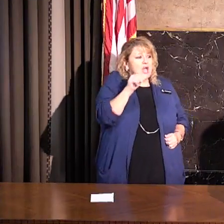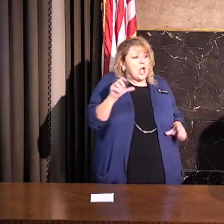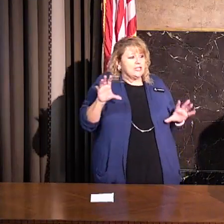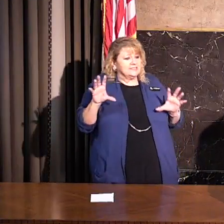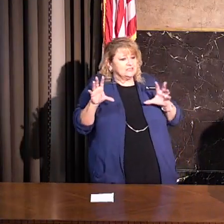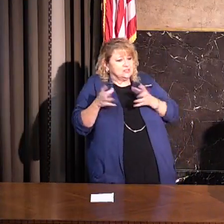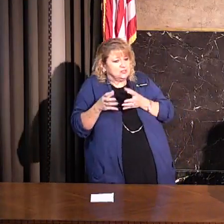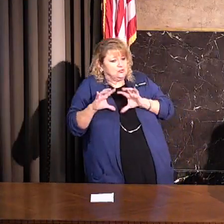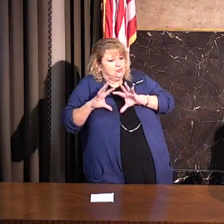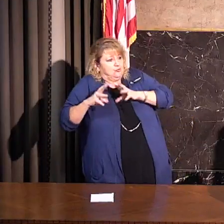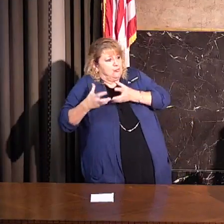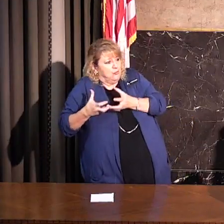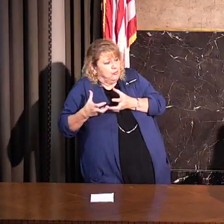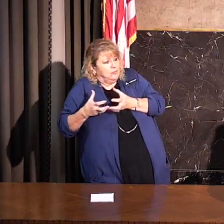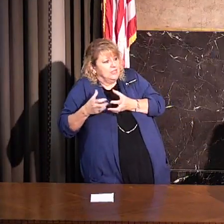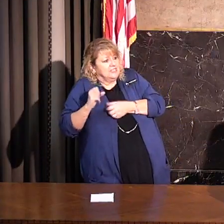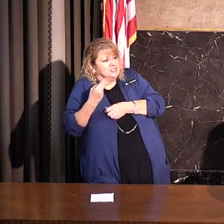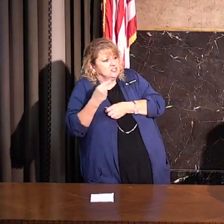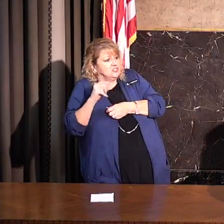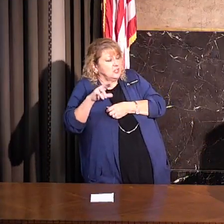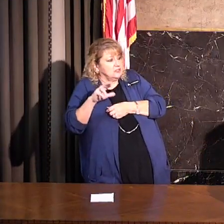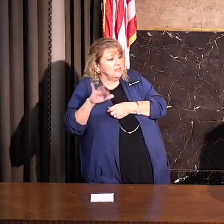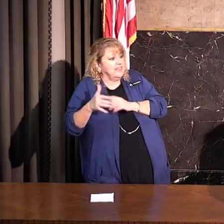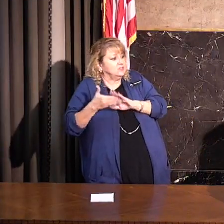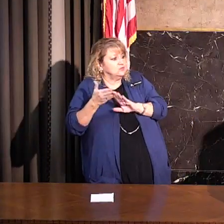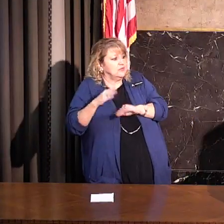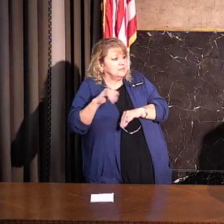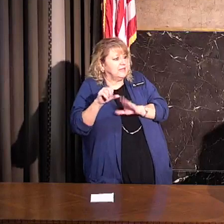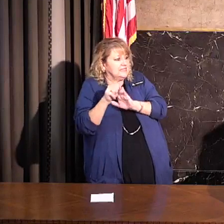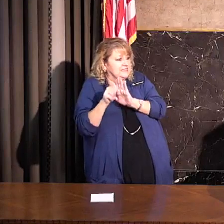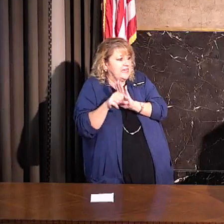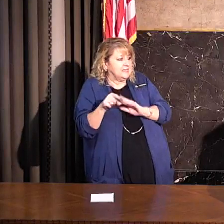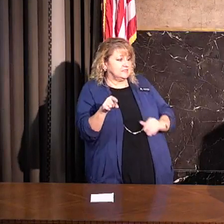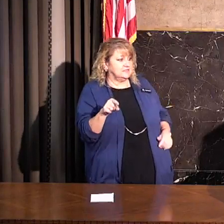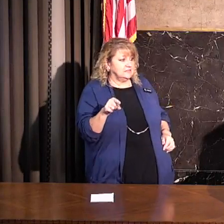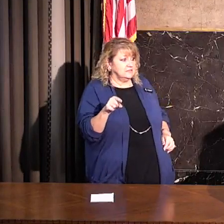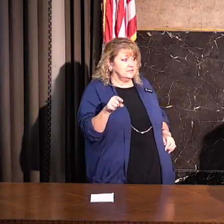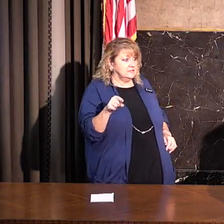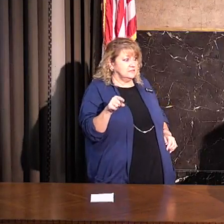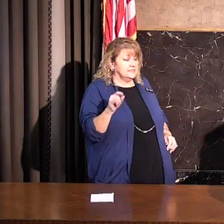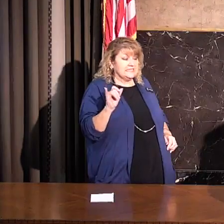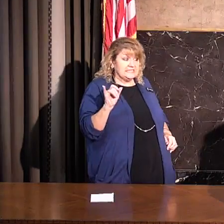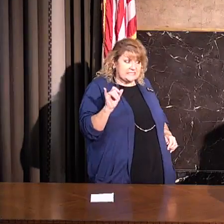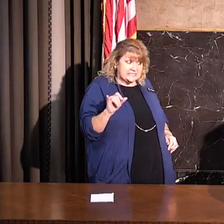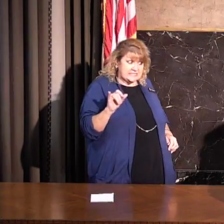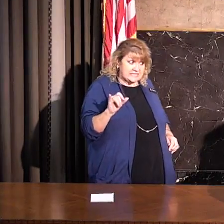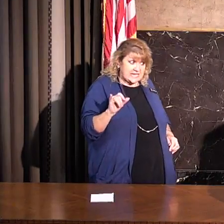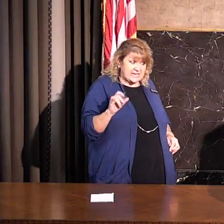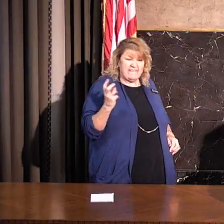sheltering which is which can be directly run by the state.